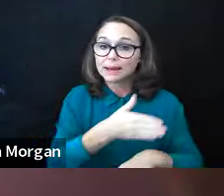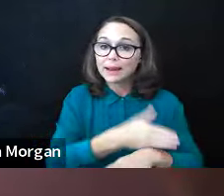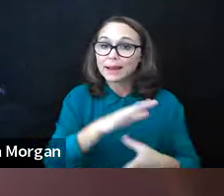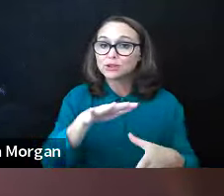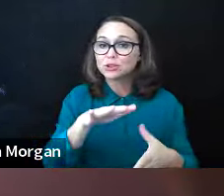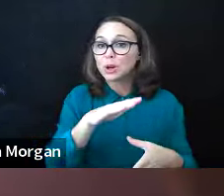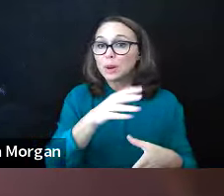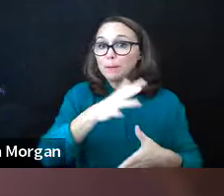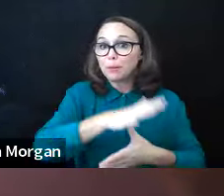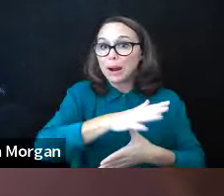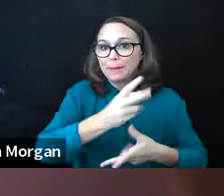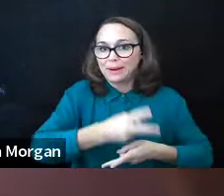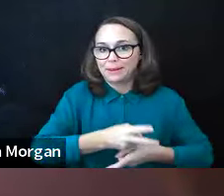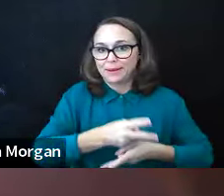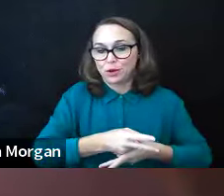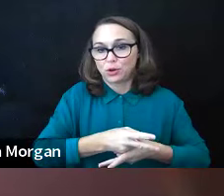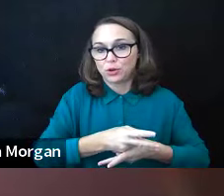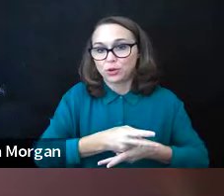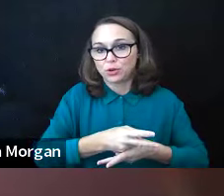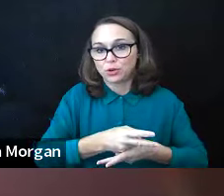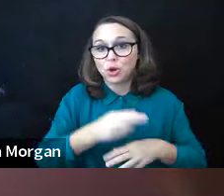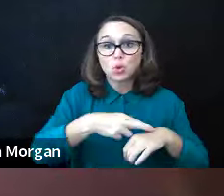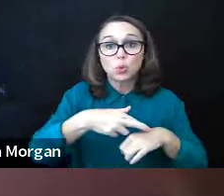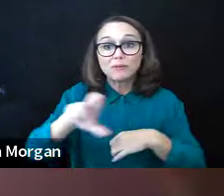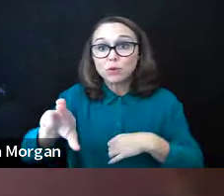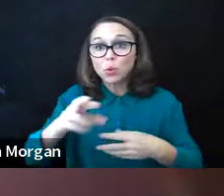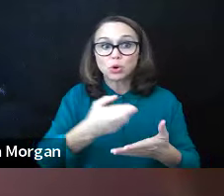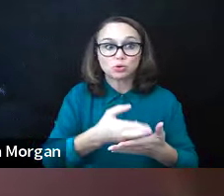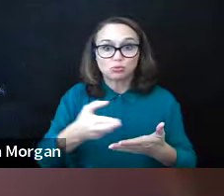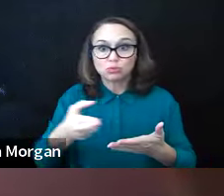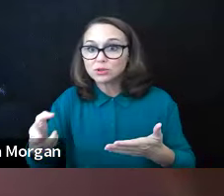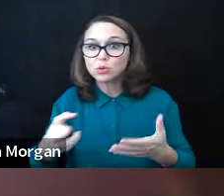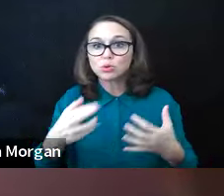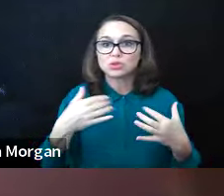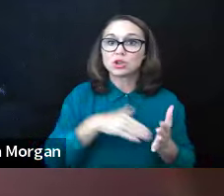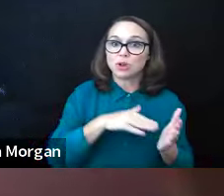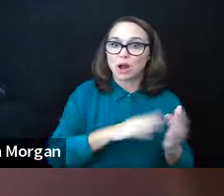and families are connected with referrals and resources by their healthcare providers,